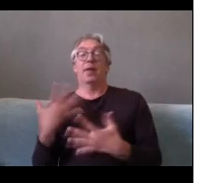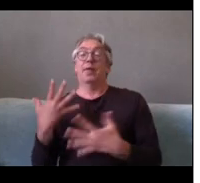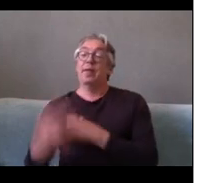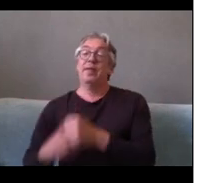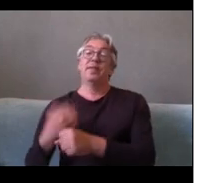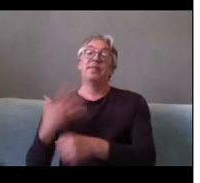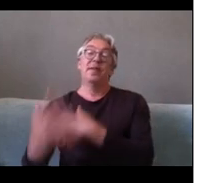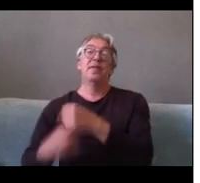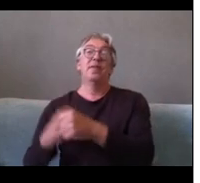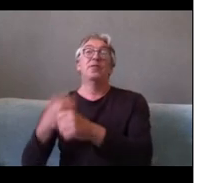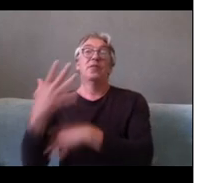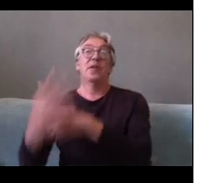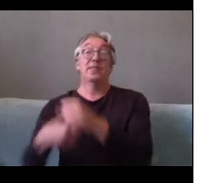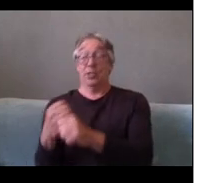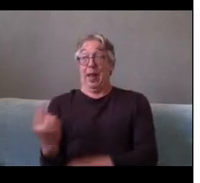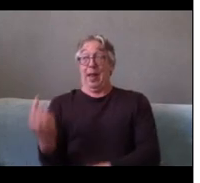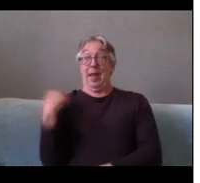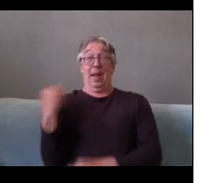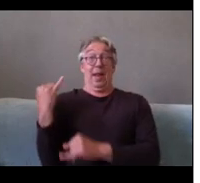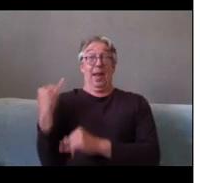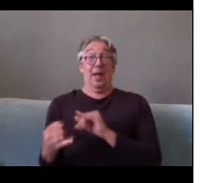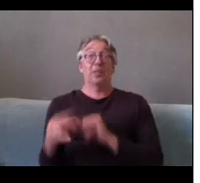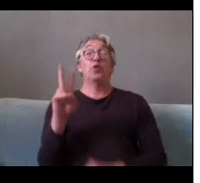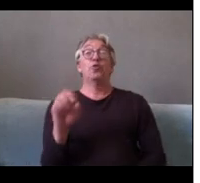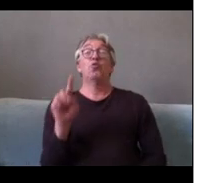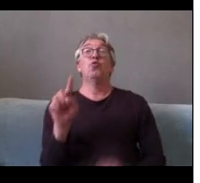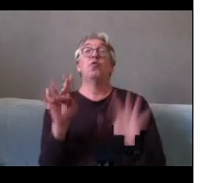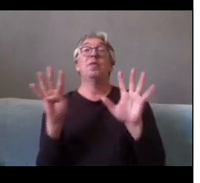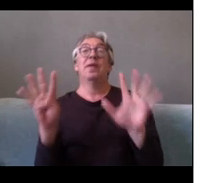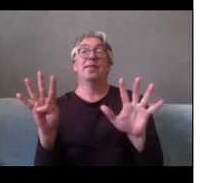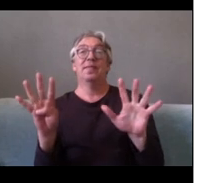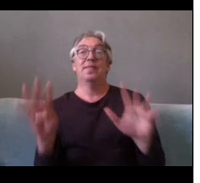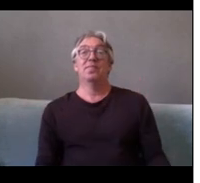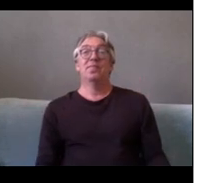This was implemented in the 2020 round of censuses as committed by the UN.